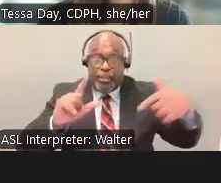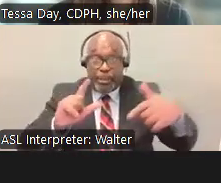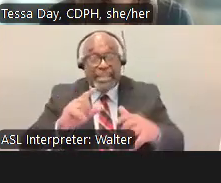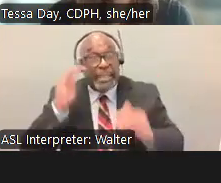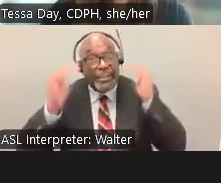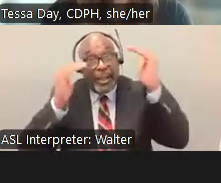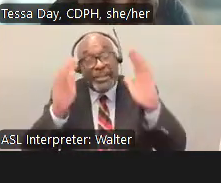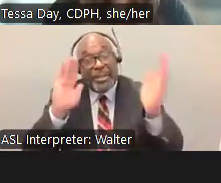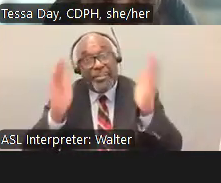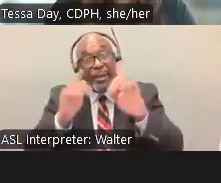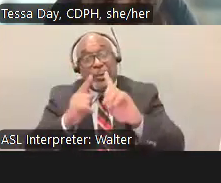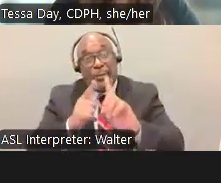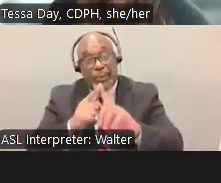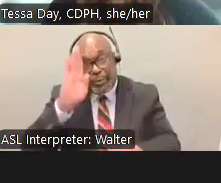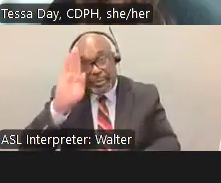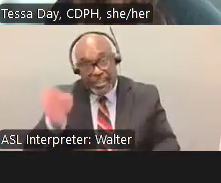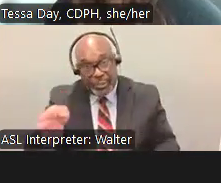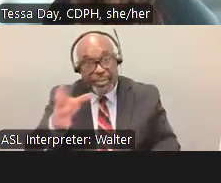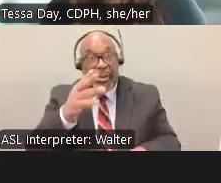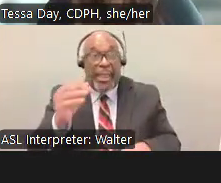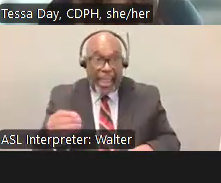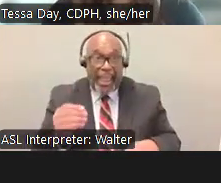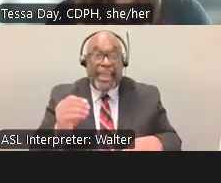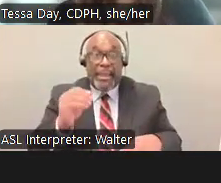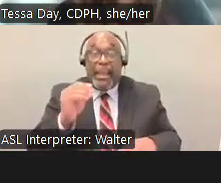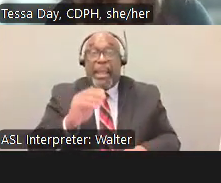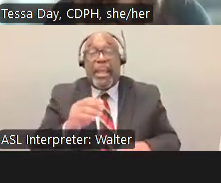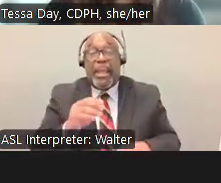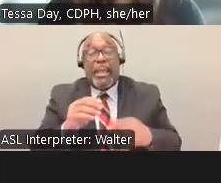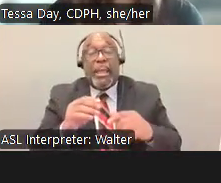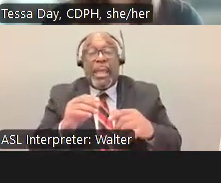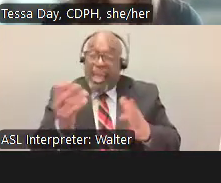13:27:06 to cisgender and heterosexual 13:27:07 adults. So again that gets into